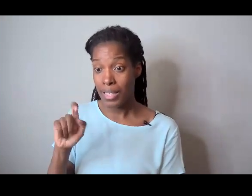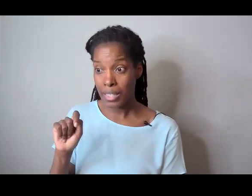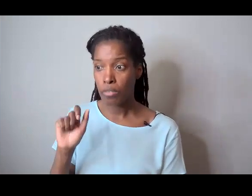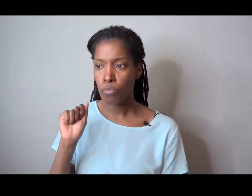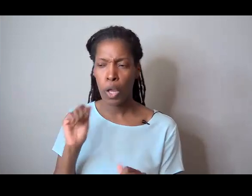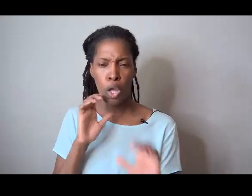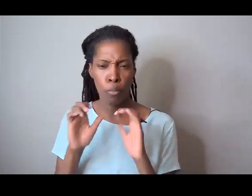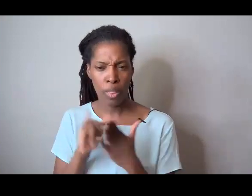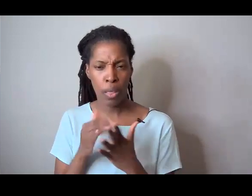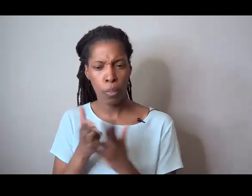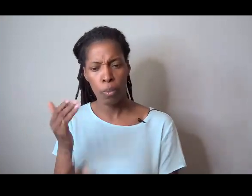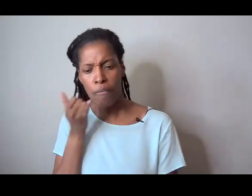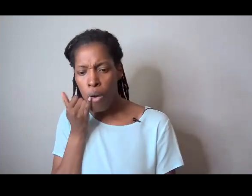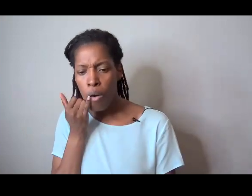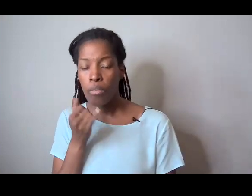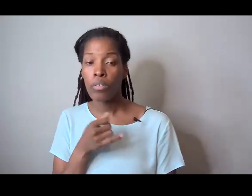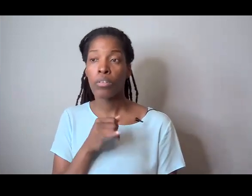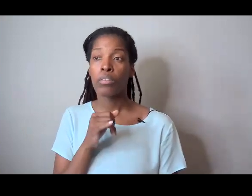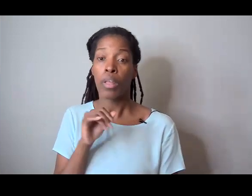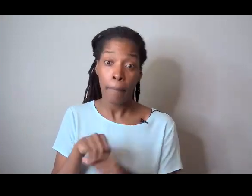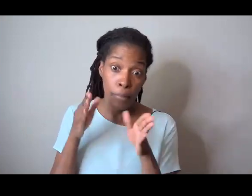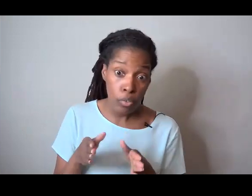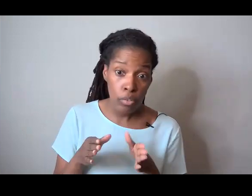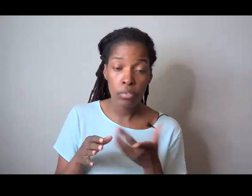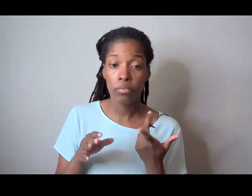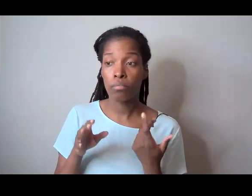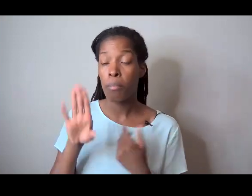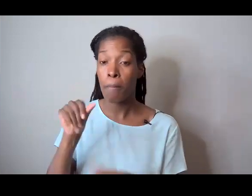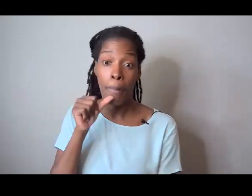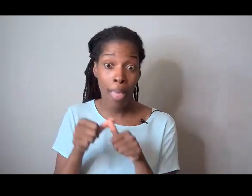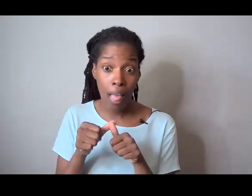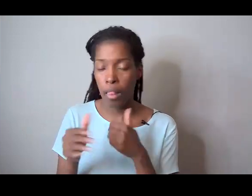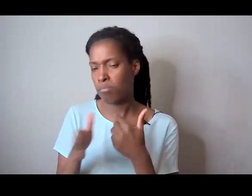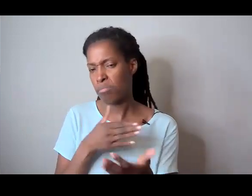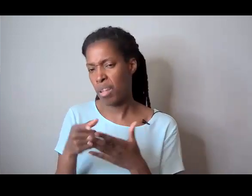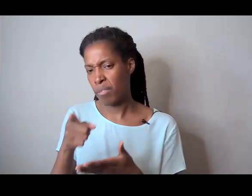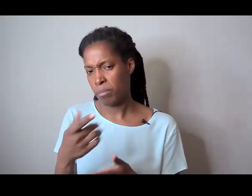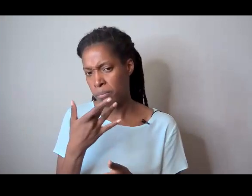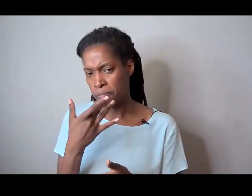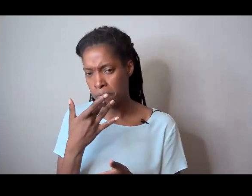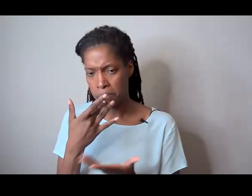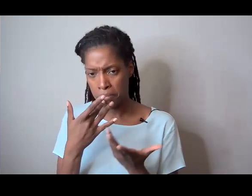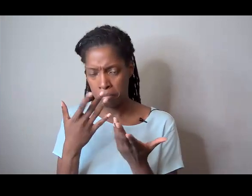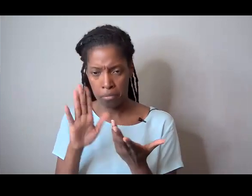in person or by mail, whichever works best for you from your experience with your local office.